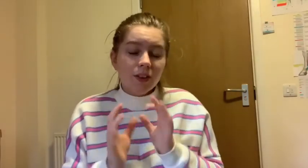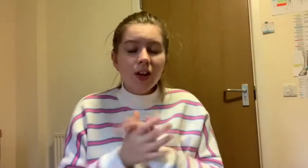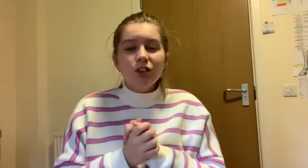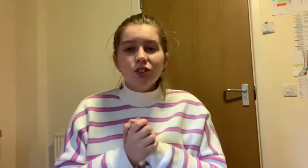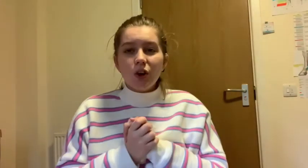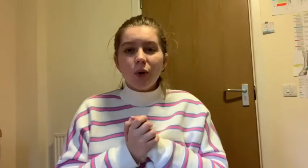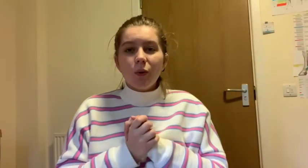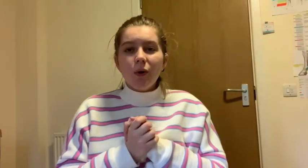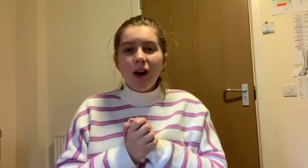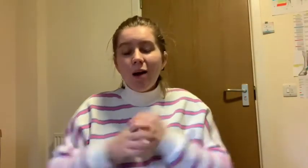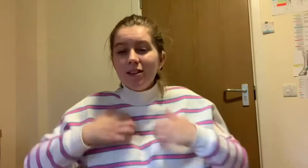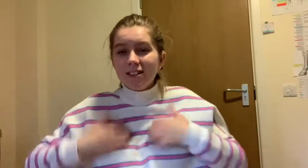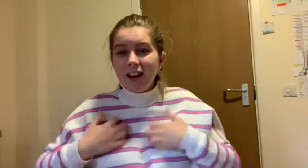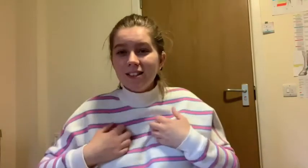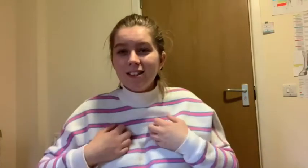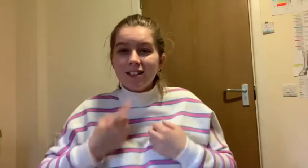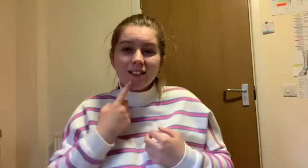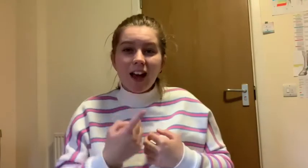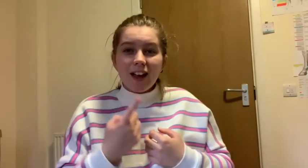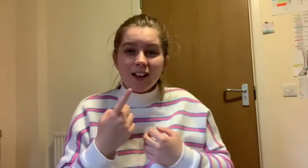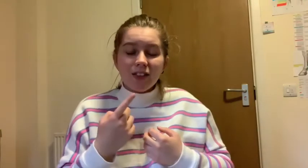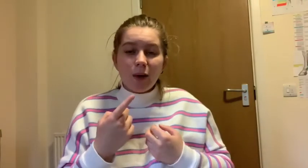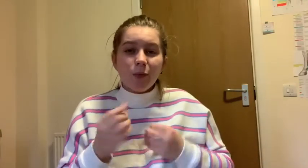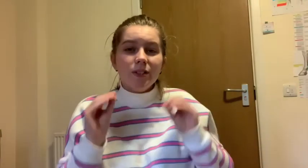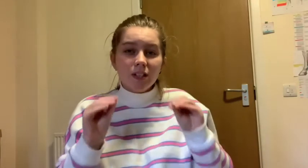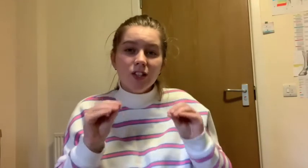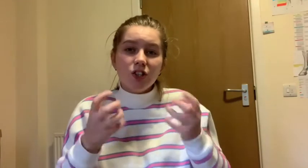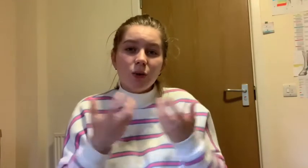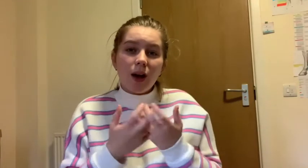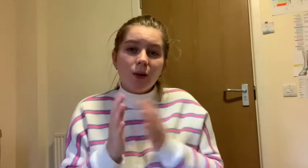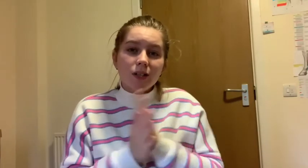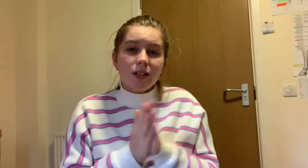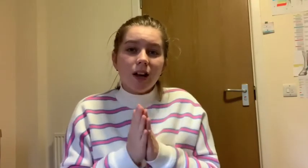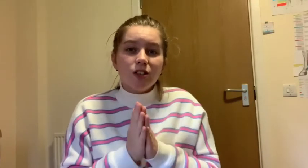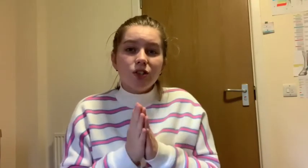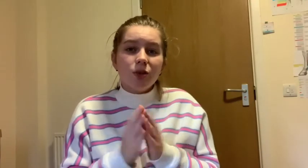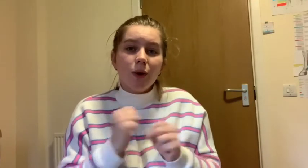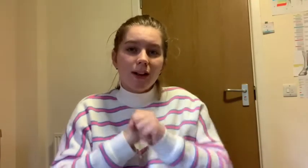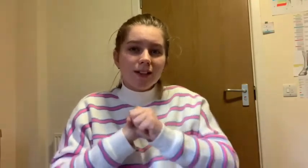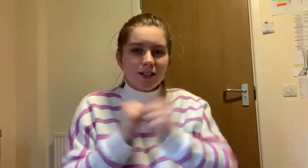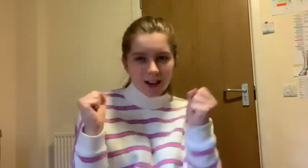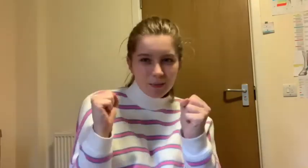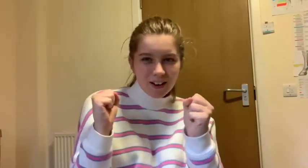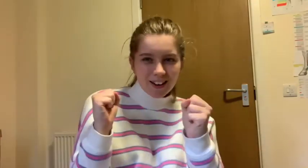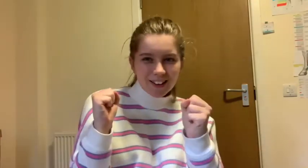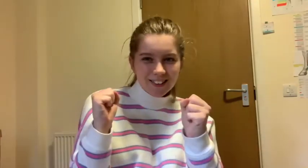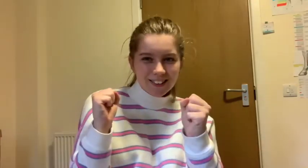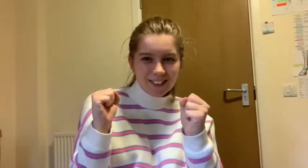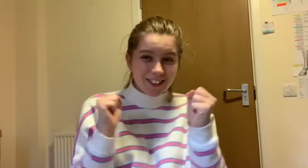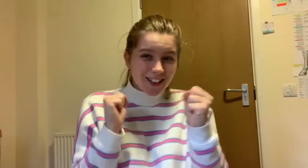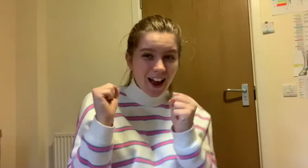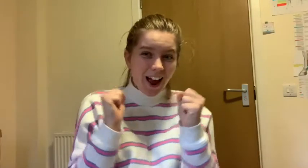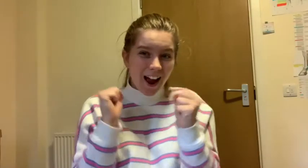So I am excited to be saying that I am going to be teaching you "Dynamite!"